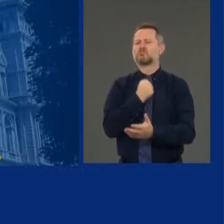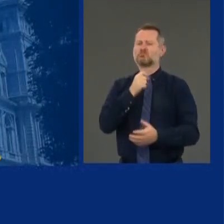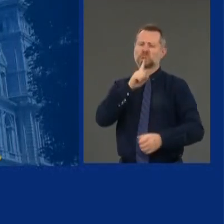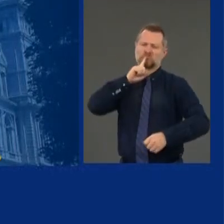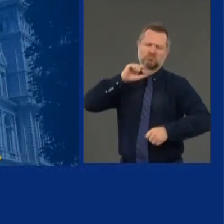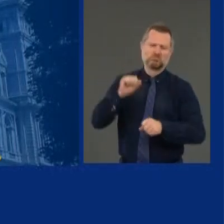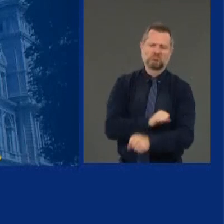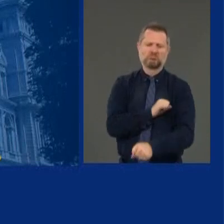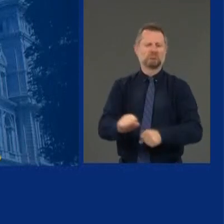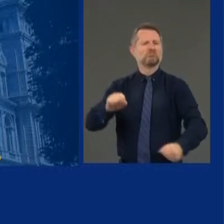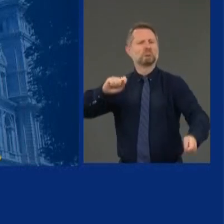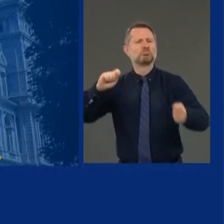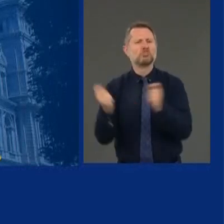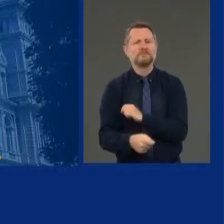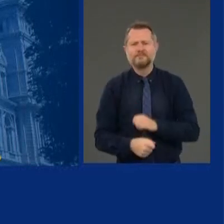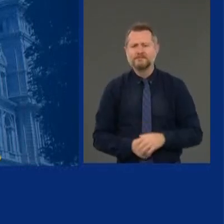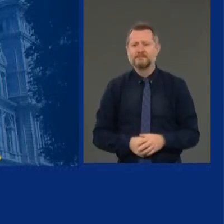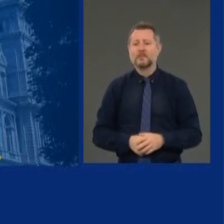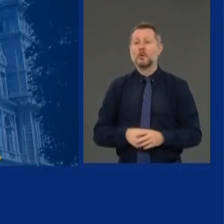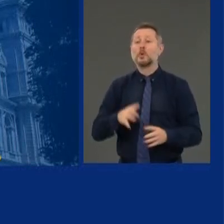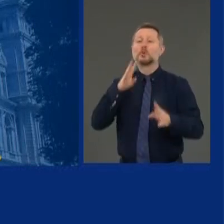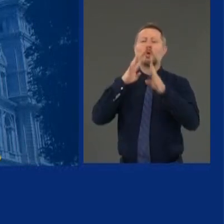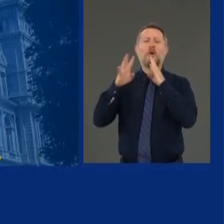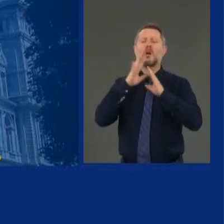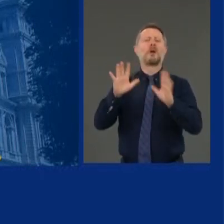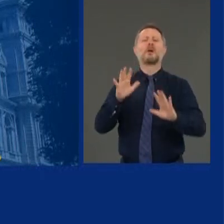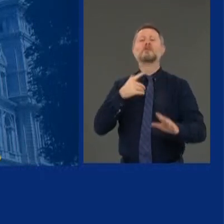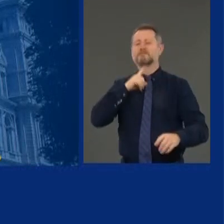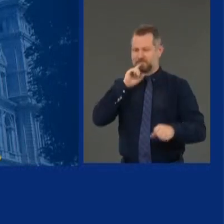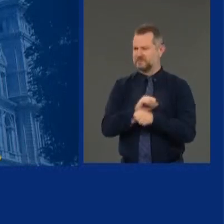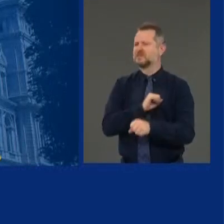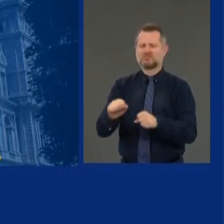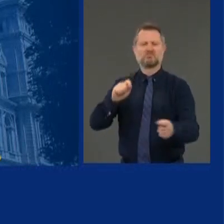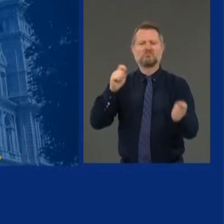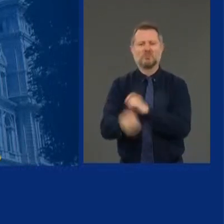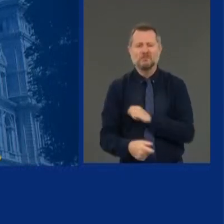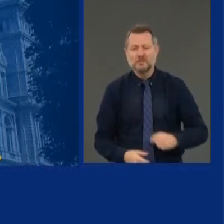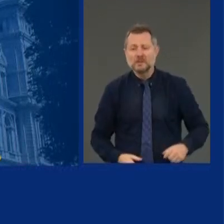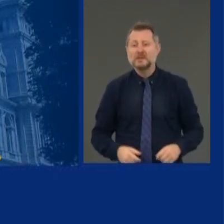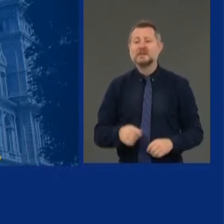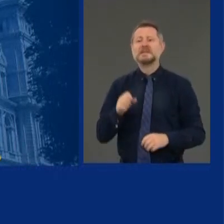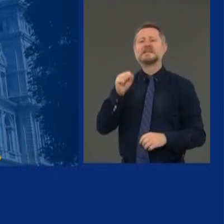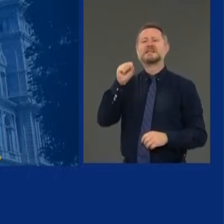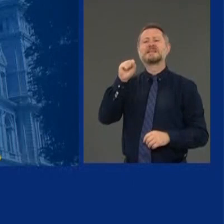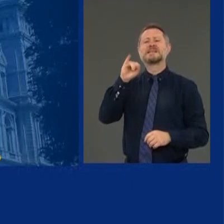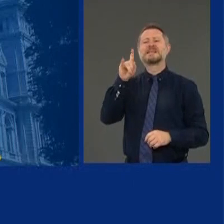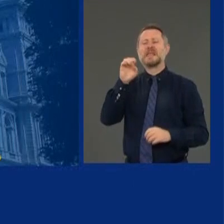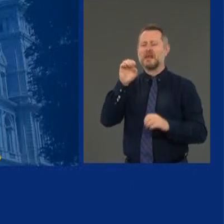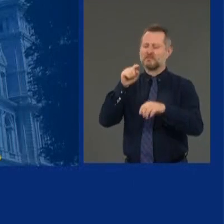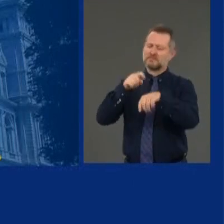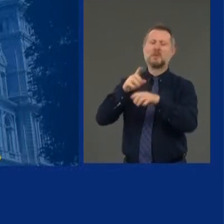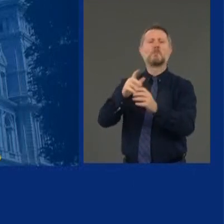I BELIEVE IT IS THE SINGLE BEST CHANCE FOR REAL CHANGE, REAL